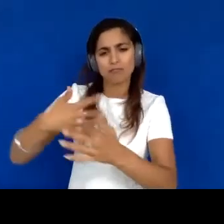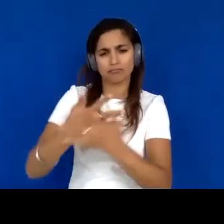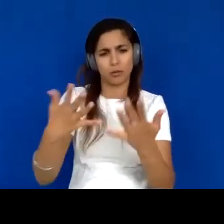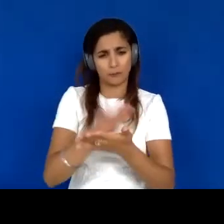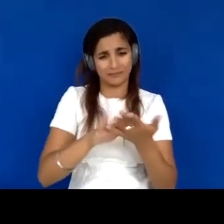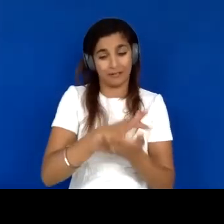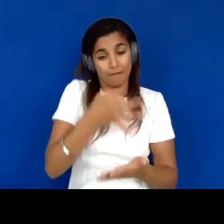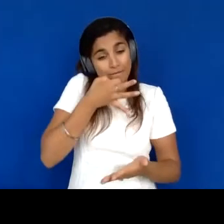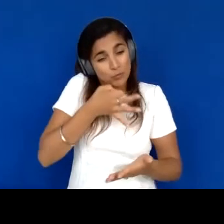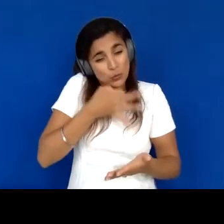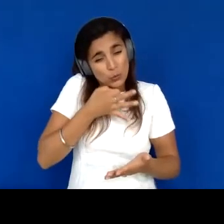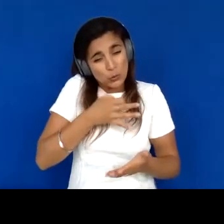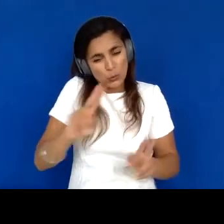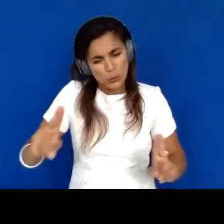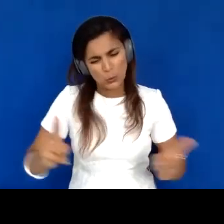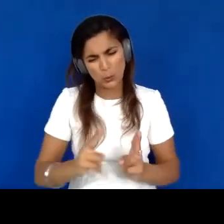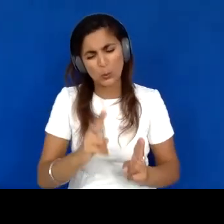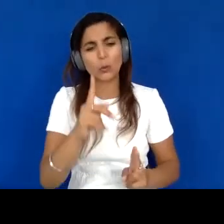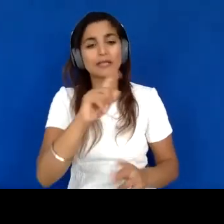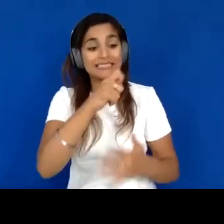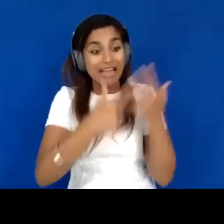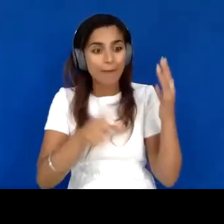of power and influence within disabled sports media and international sports